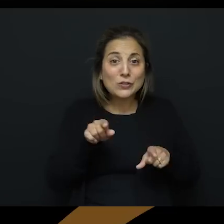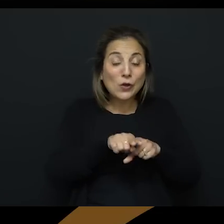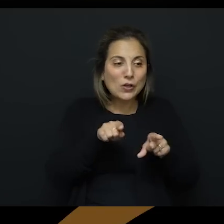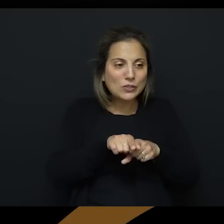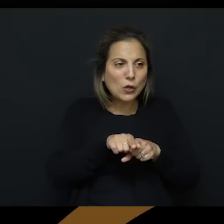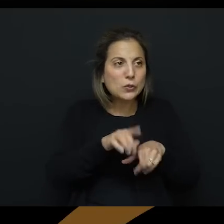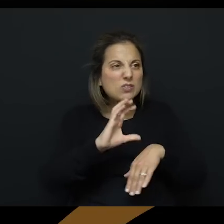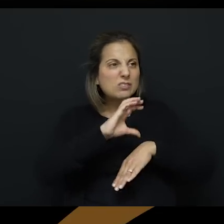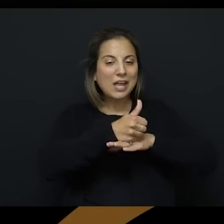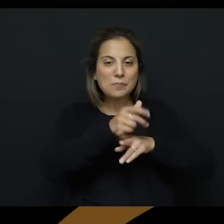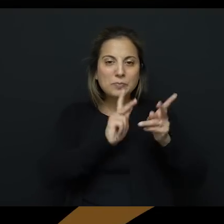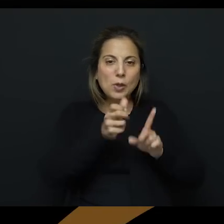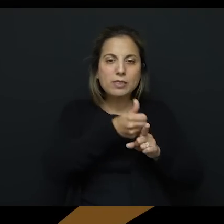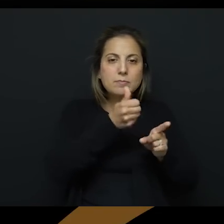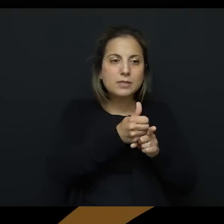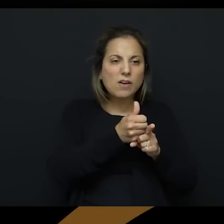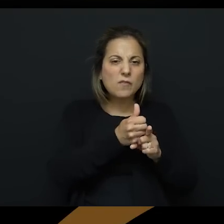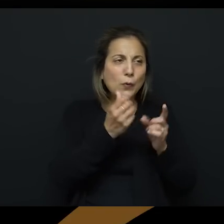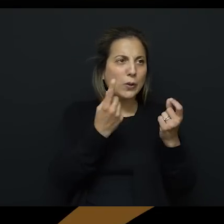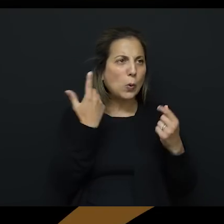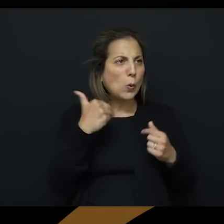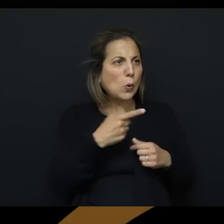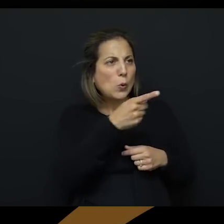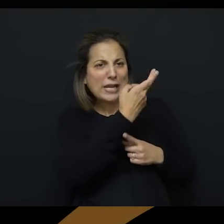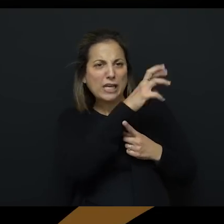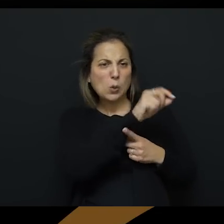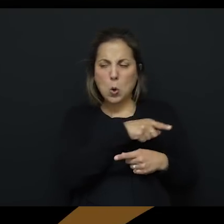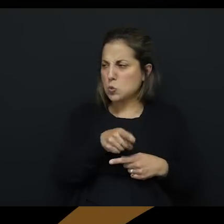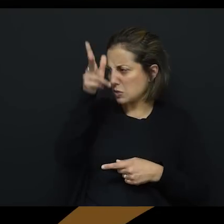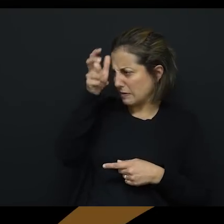show is also you're painting people as heroes, villains.